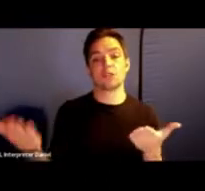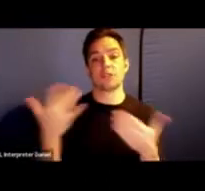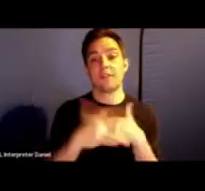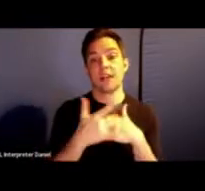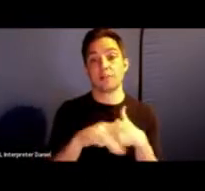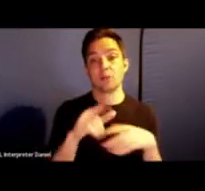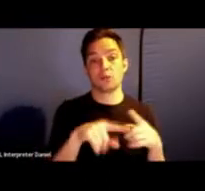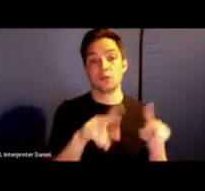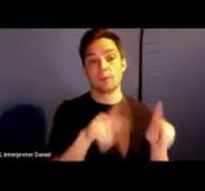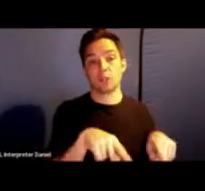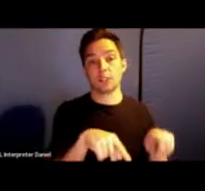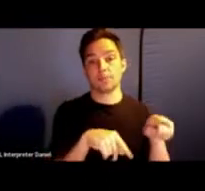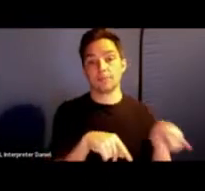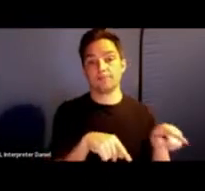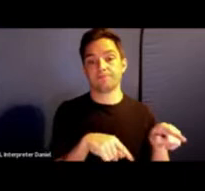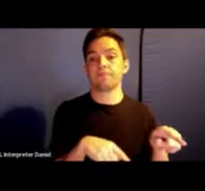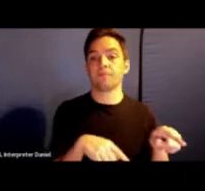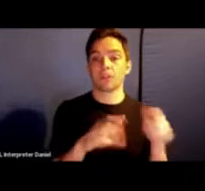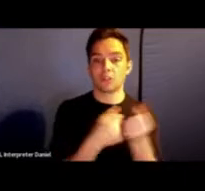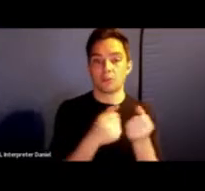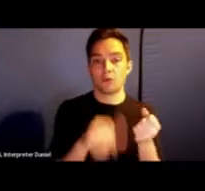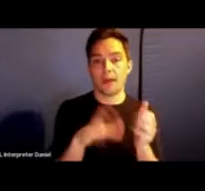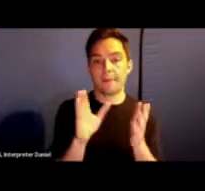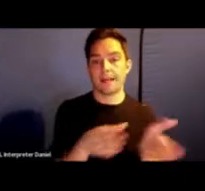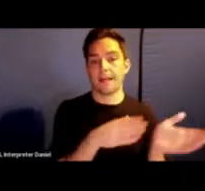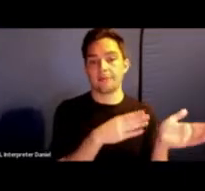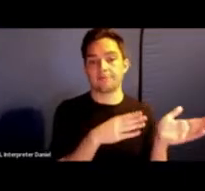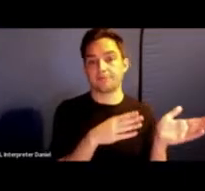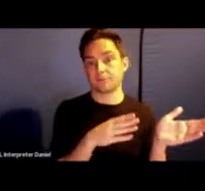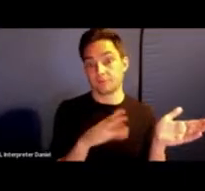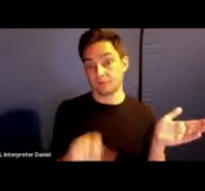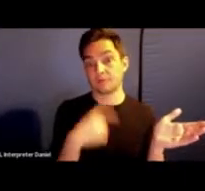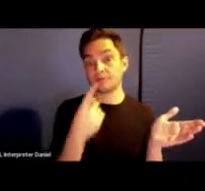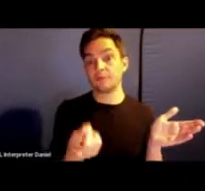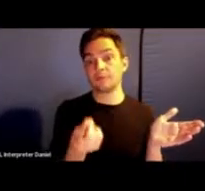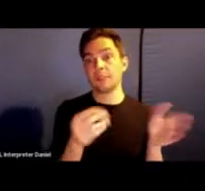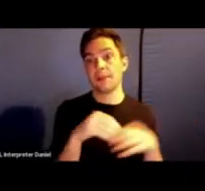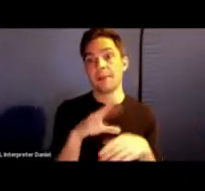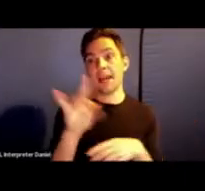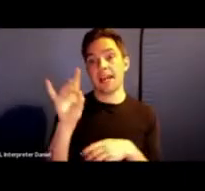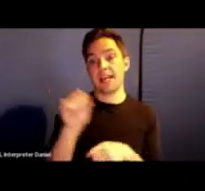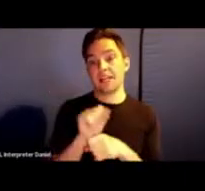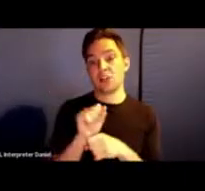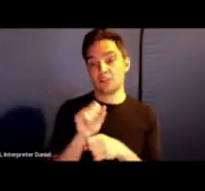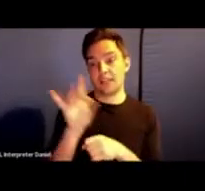the participants to support the plan. Now, I have to say that in my eight years of being a is a